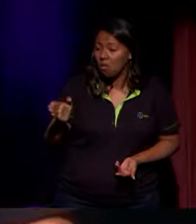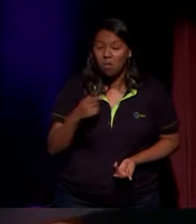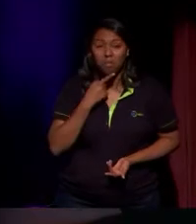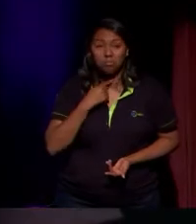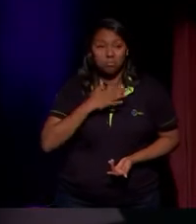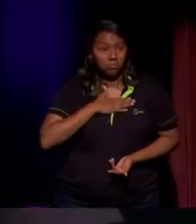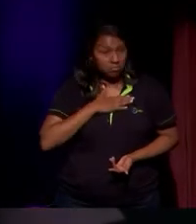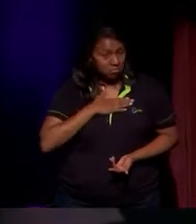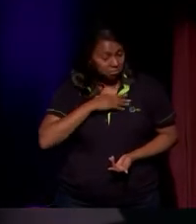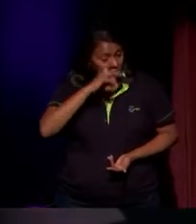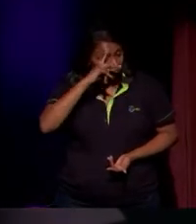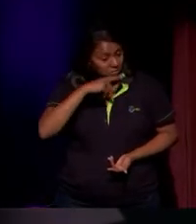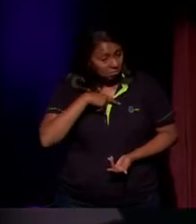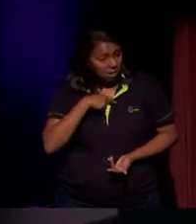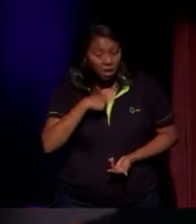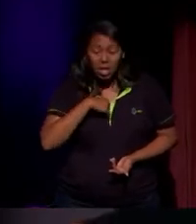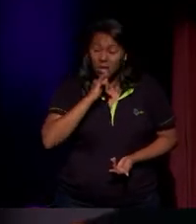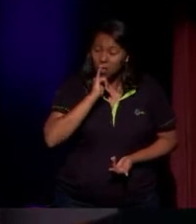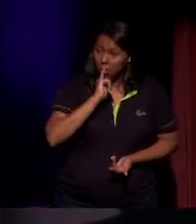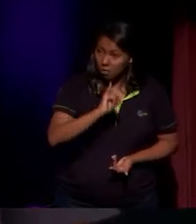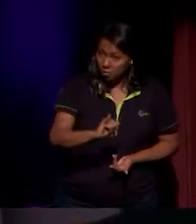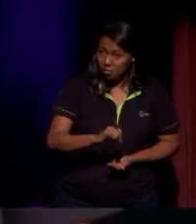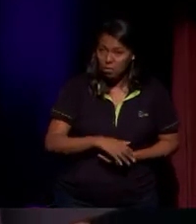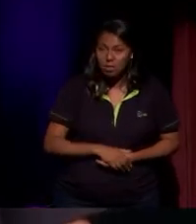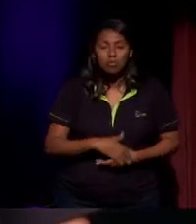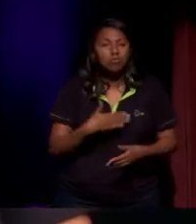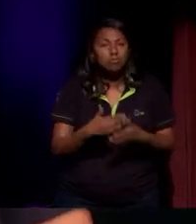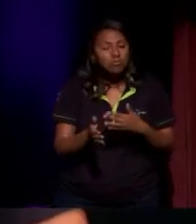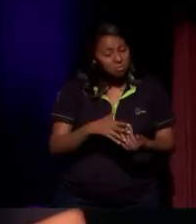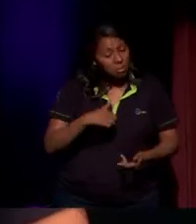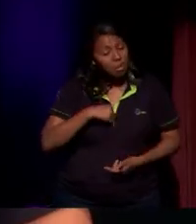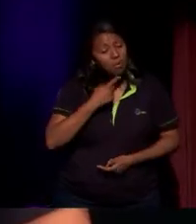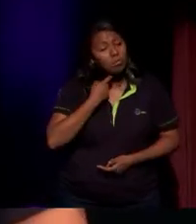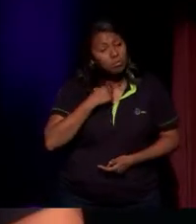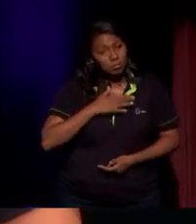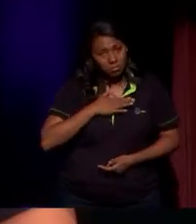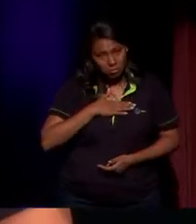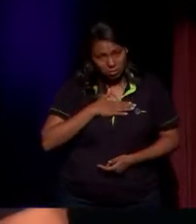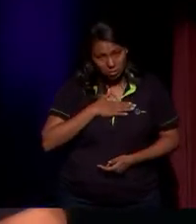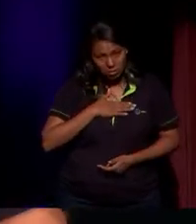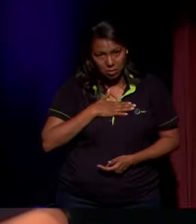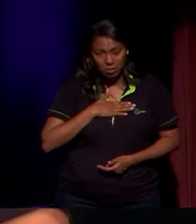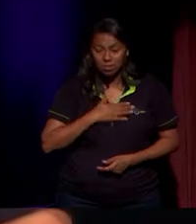and I say what I want to say, although I am called the Arab woman,